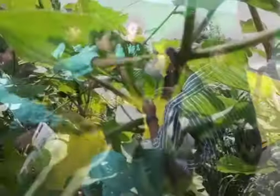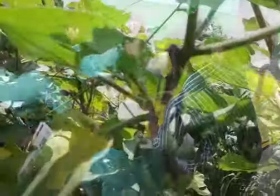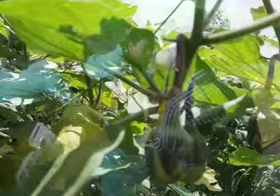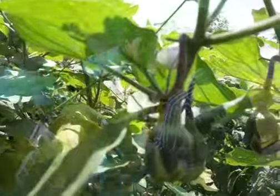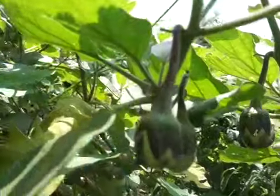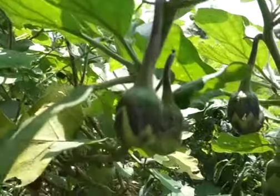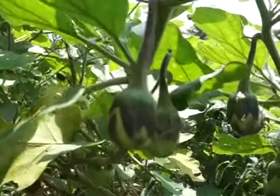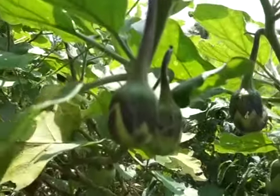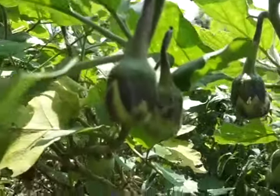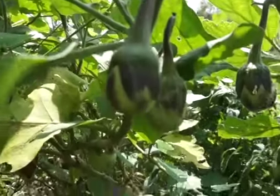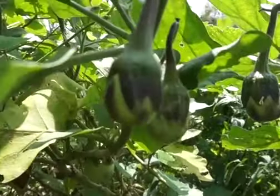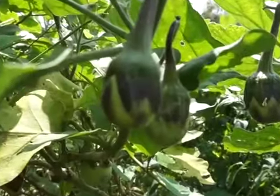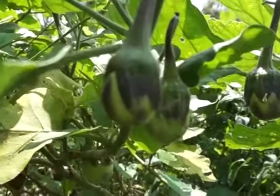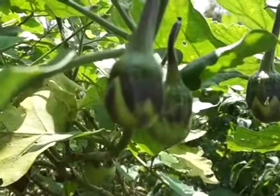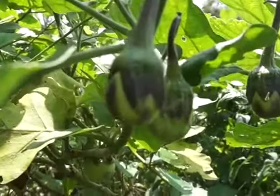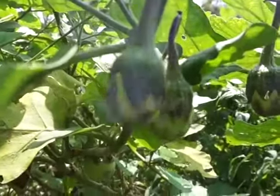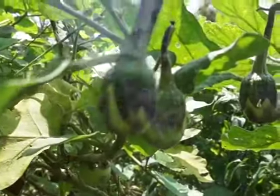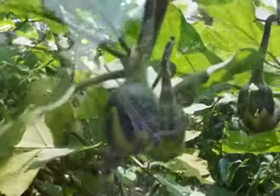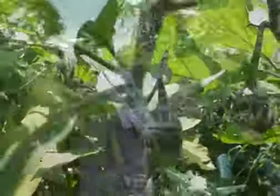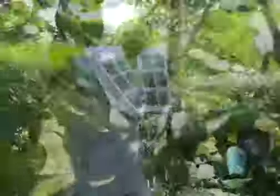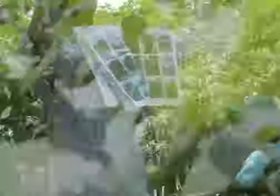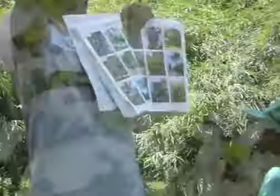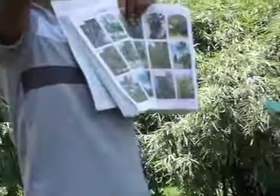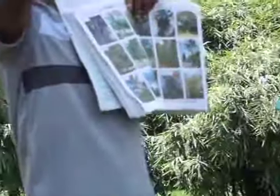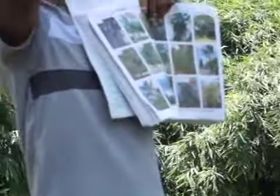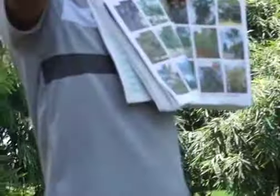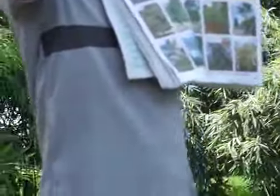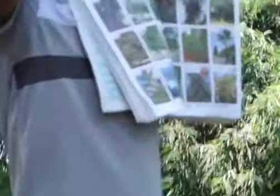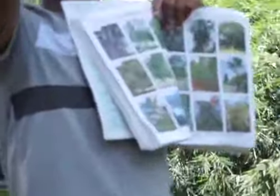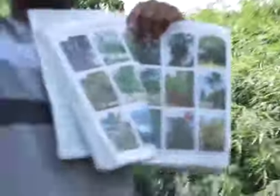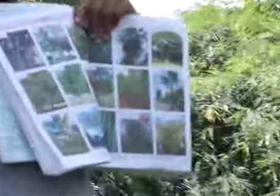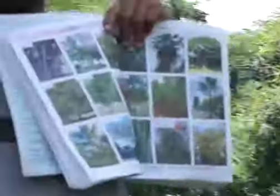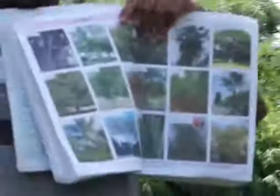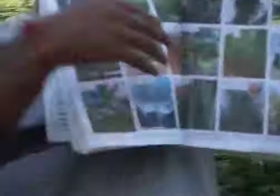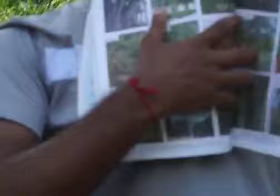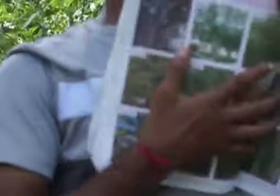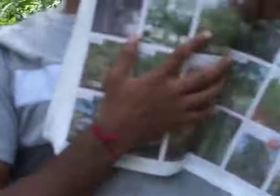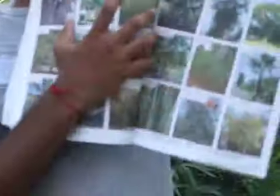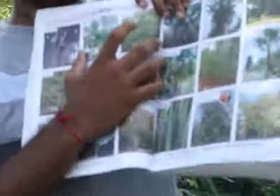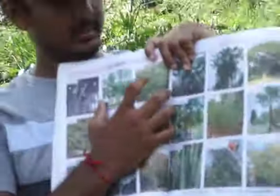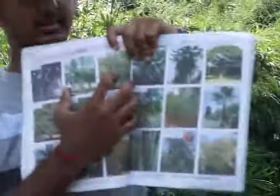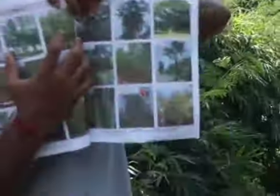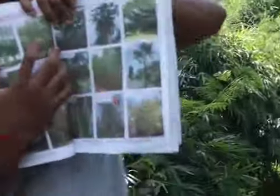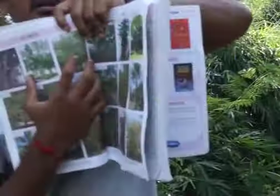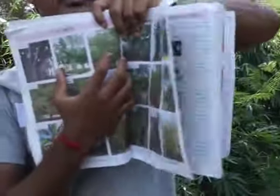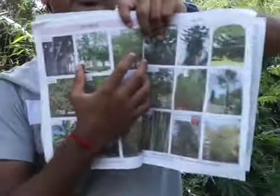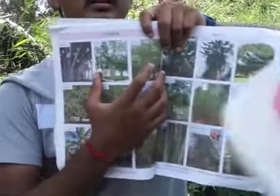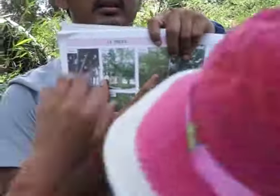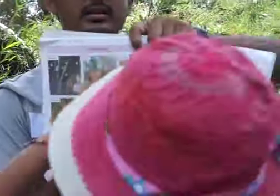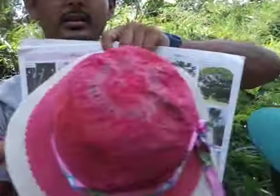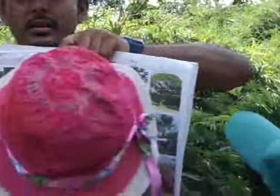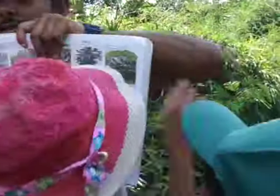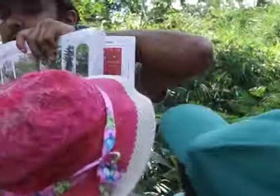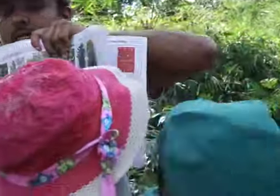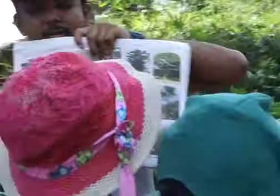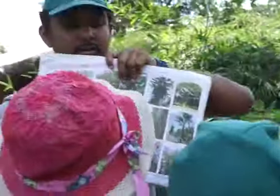peer learning and exchange their experiences